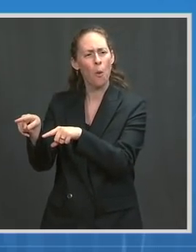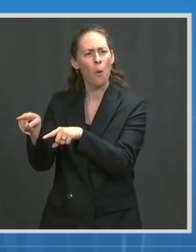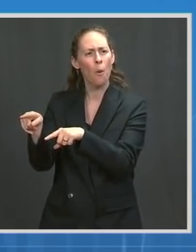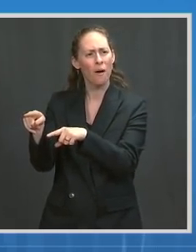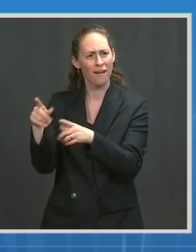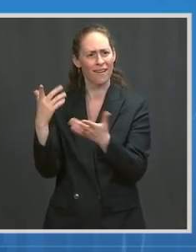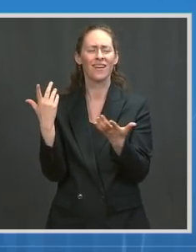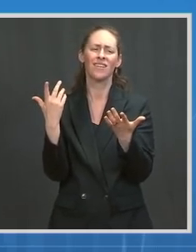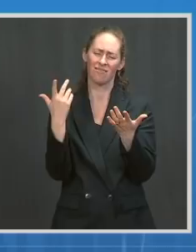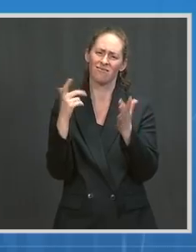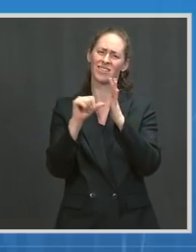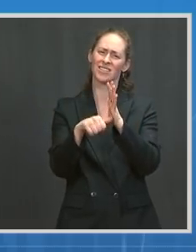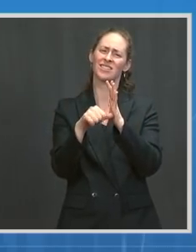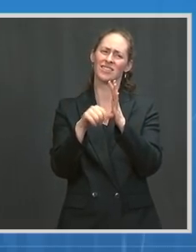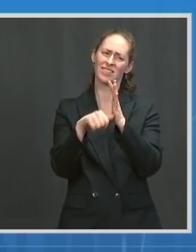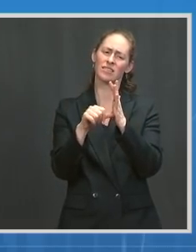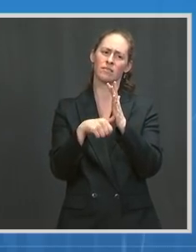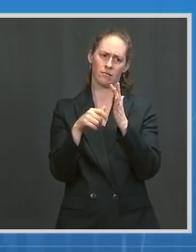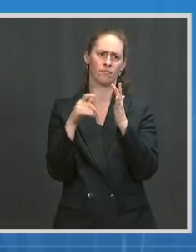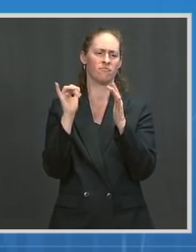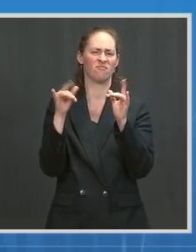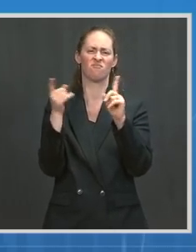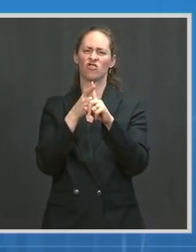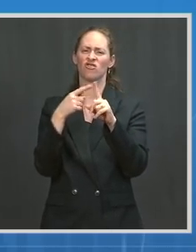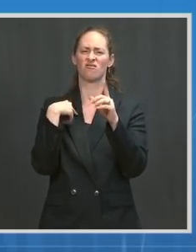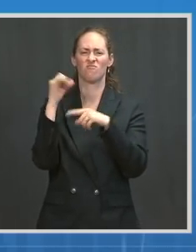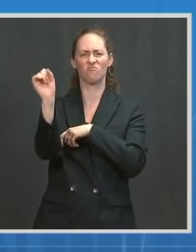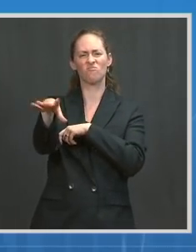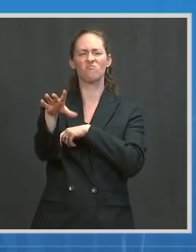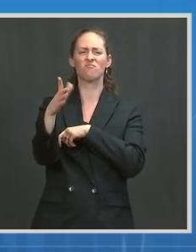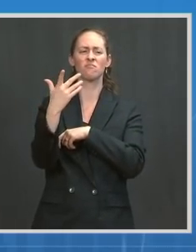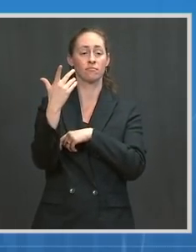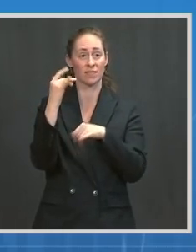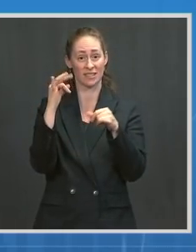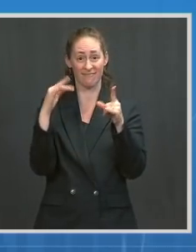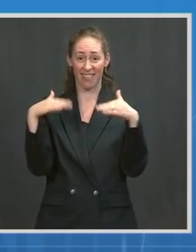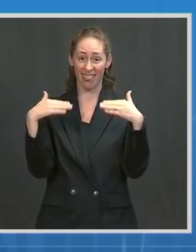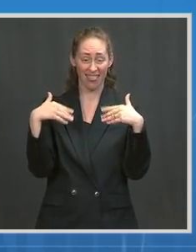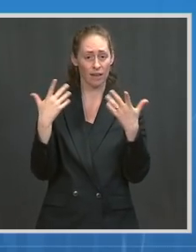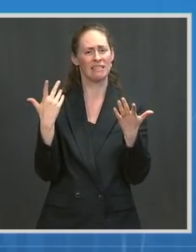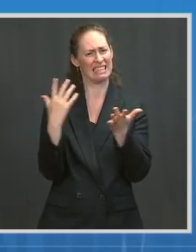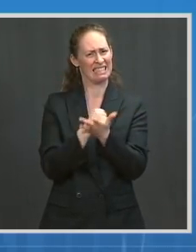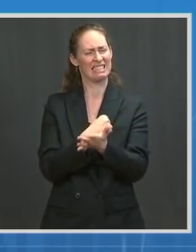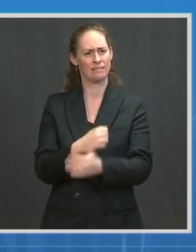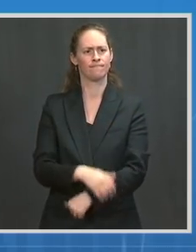So that's really the first message if you're not fully vaccinated. With regard to what businesses, communities, schools --